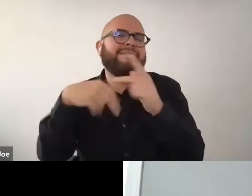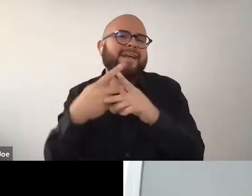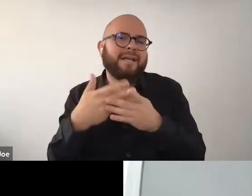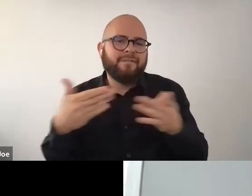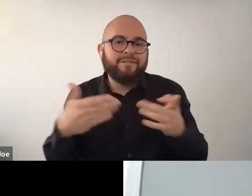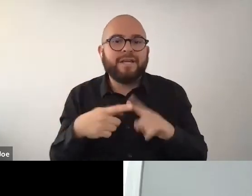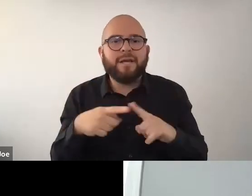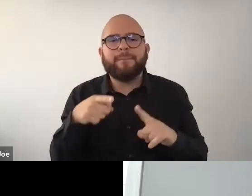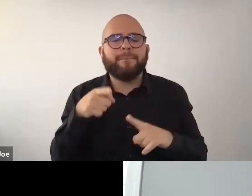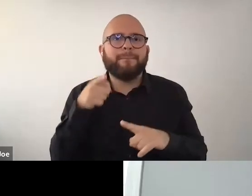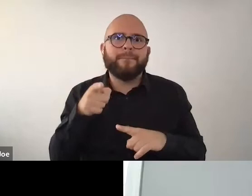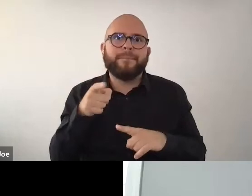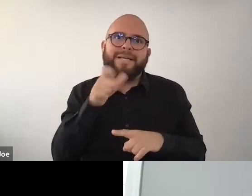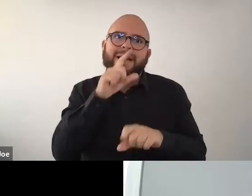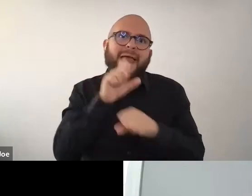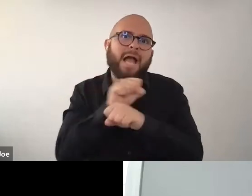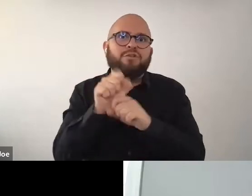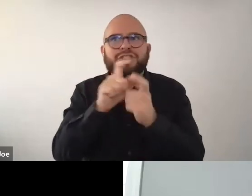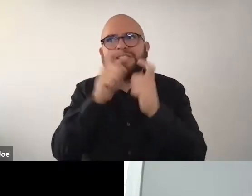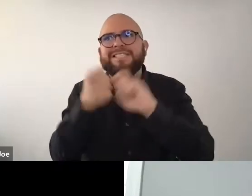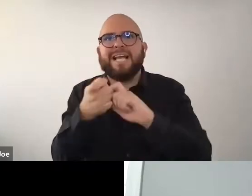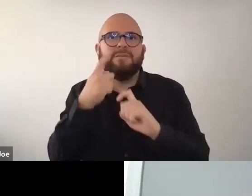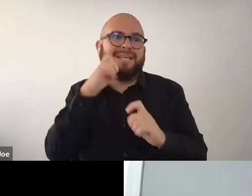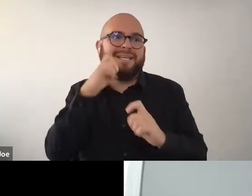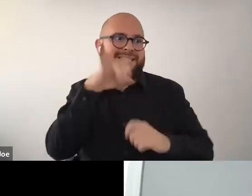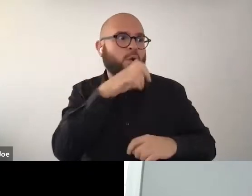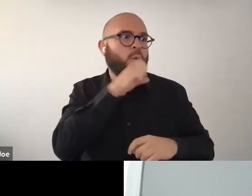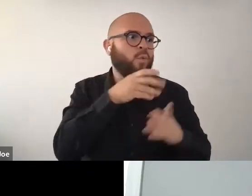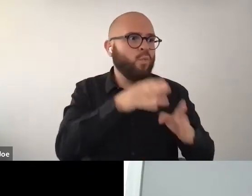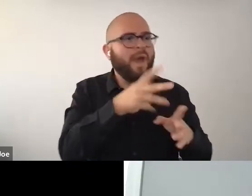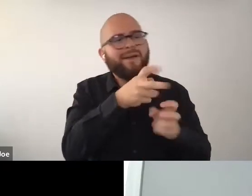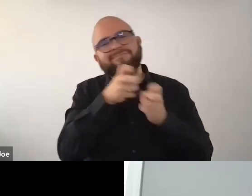We did adopt that over to the new structure. Okay, great, great.